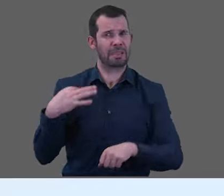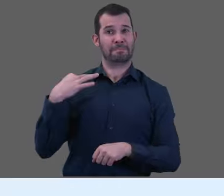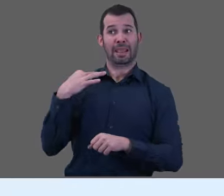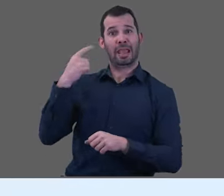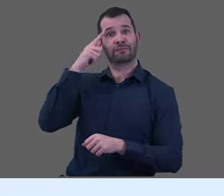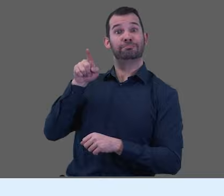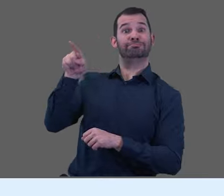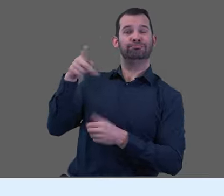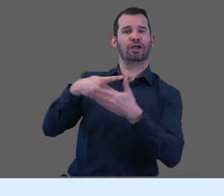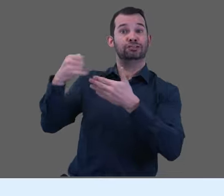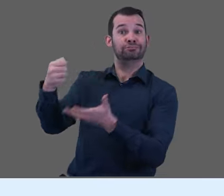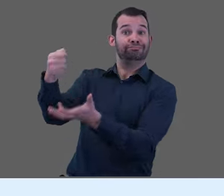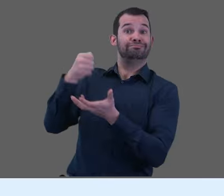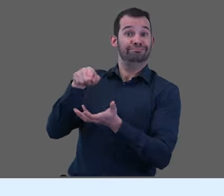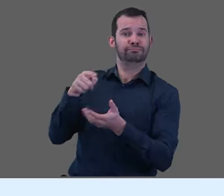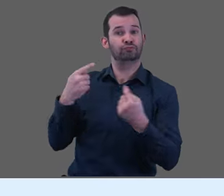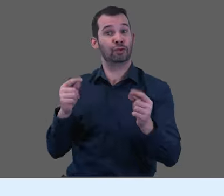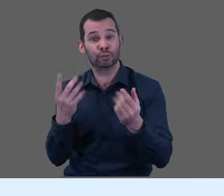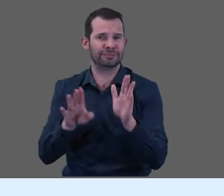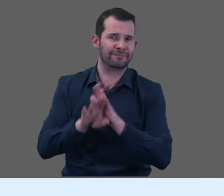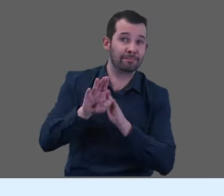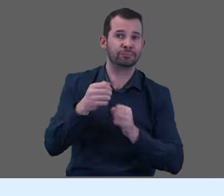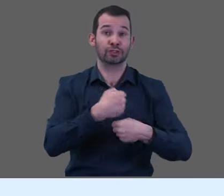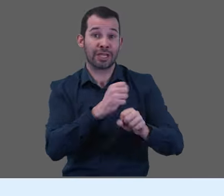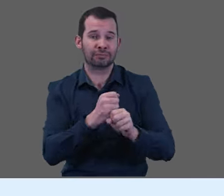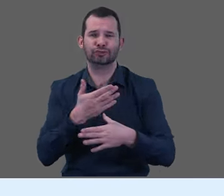You can apply for a project grant to develop, create